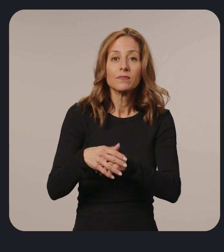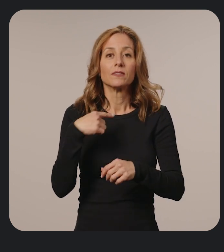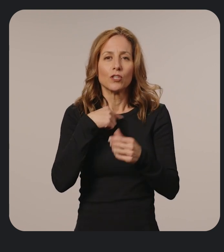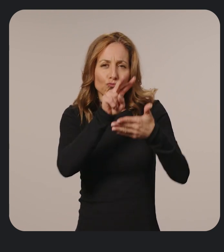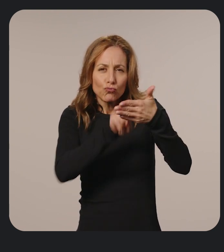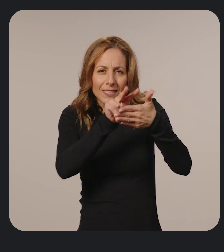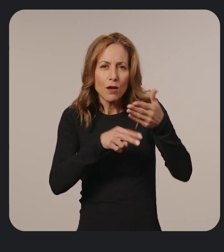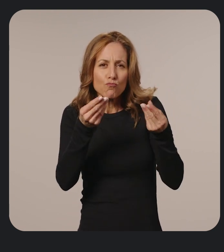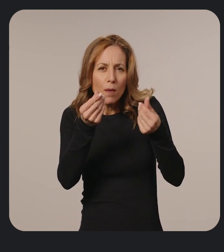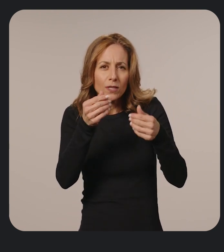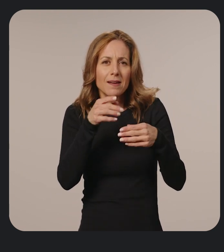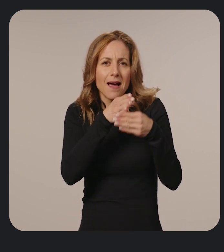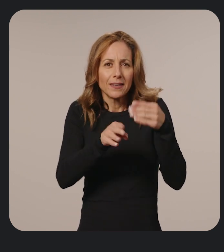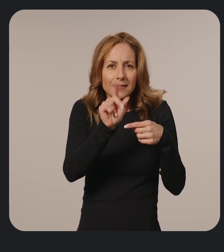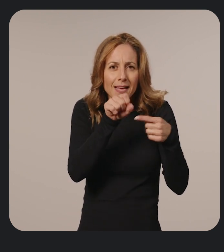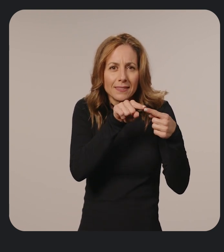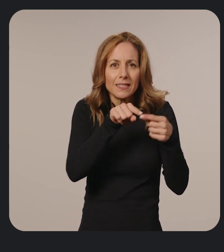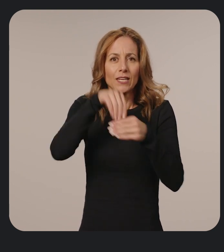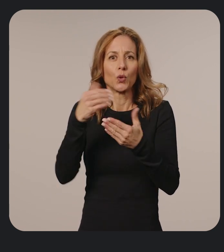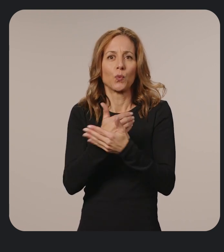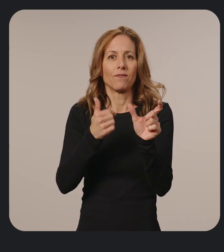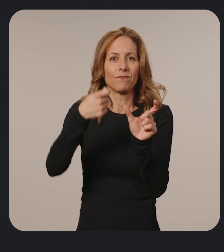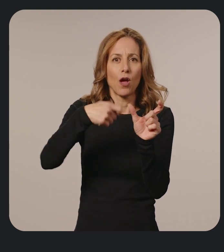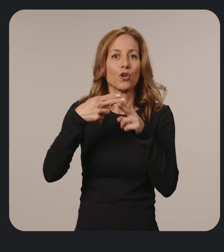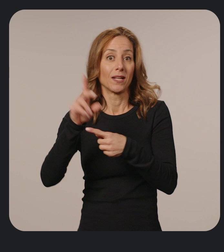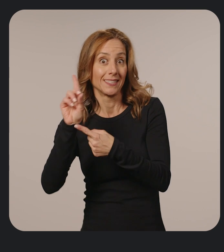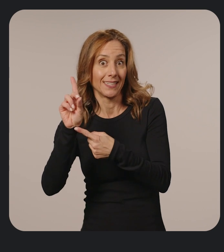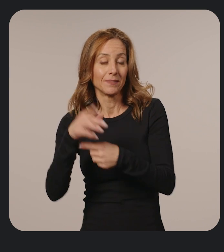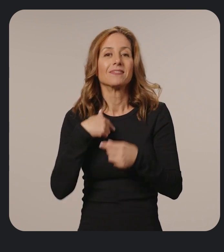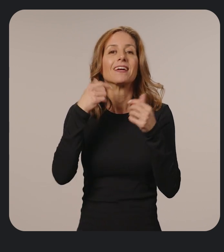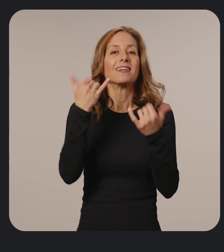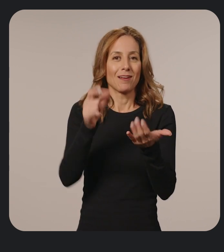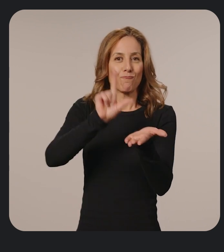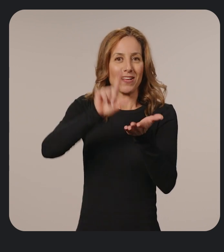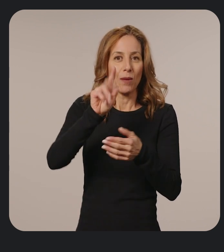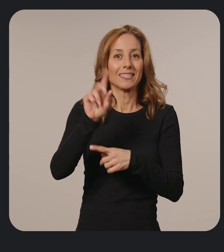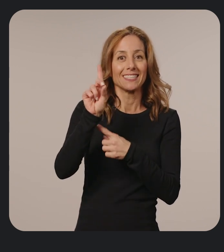and we're reading out the property in days into a new variable called D, so we can print out D days from now.